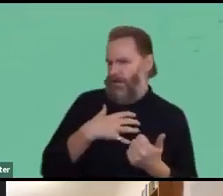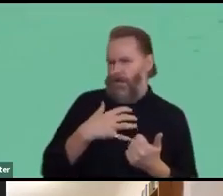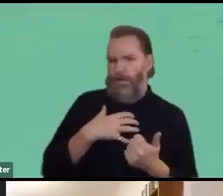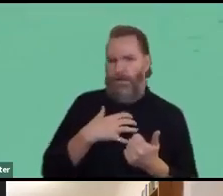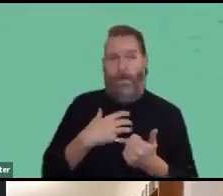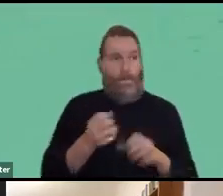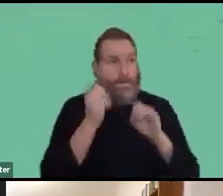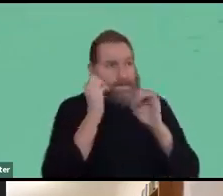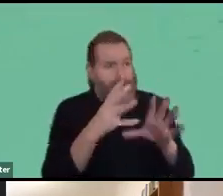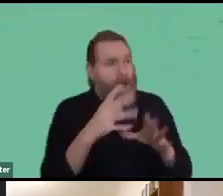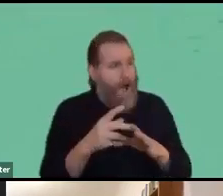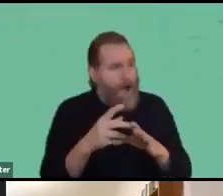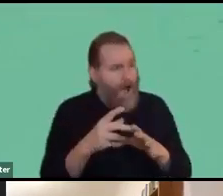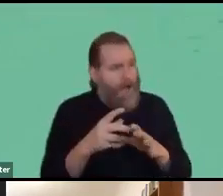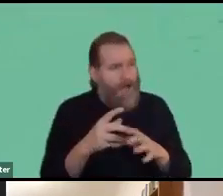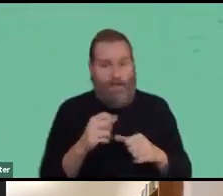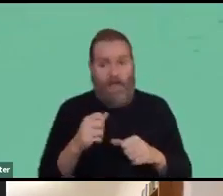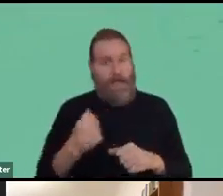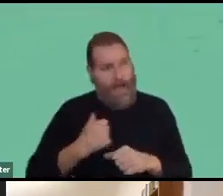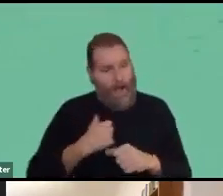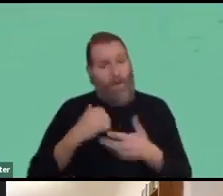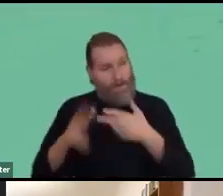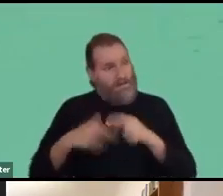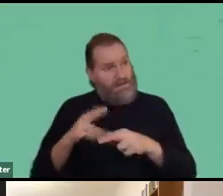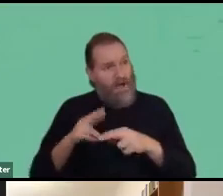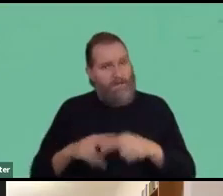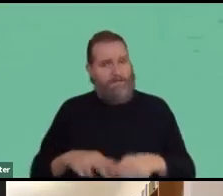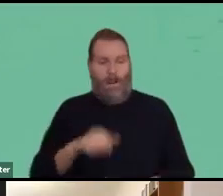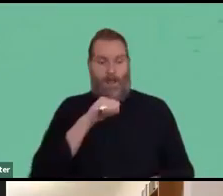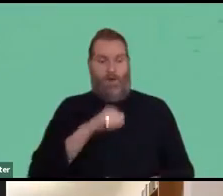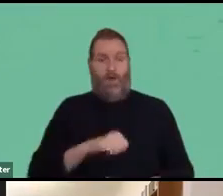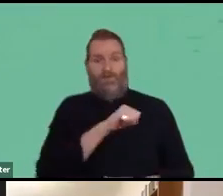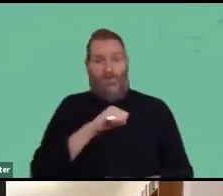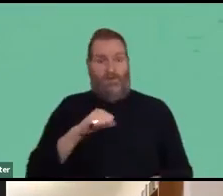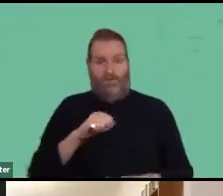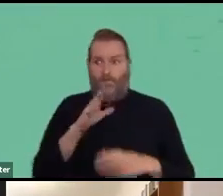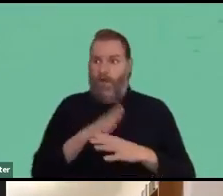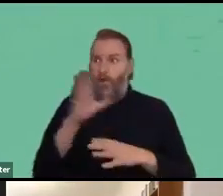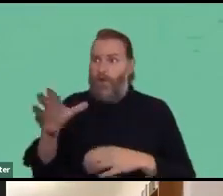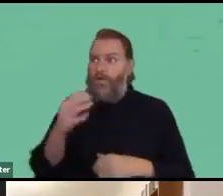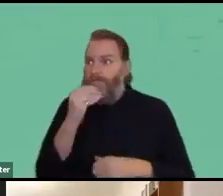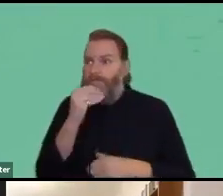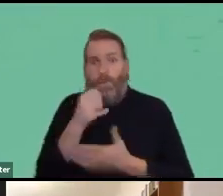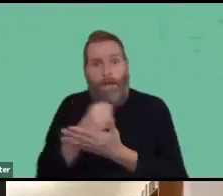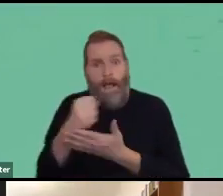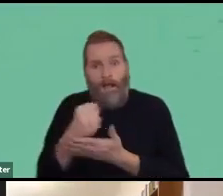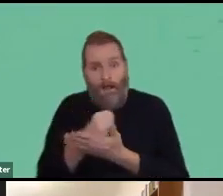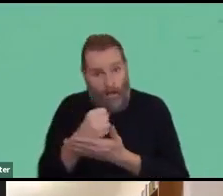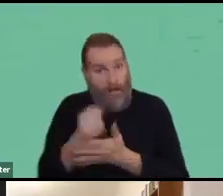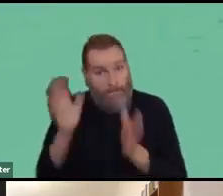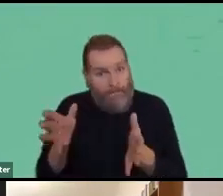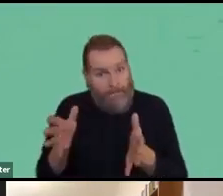it we have civil servants, nurses, having to use food banks it's because of low pay, high rents,